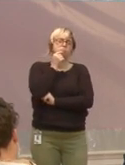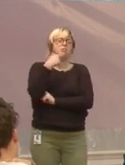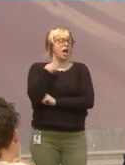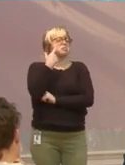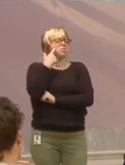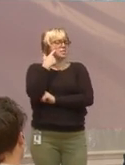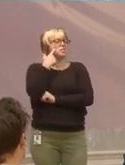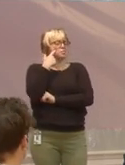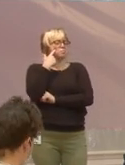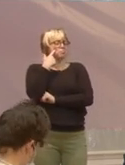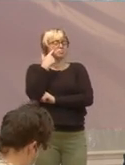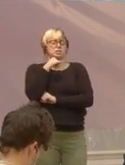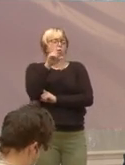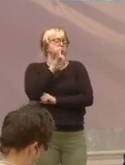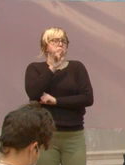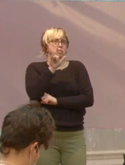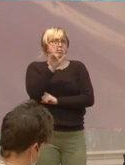that's where I wasn't kind of dancing then. But I was moving